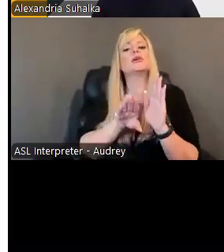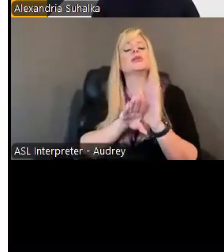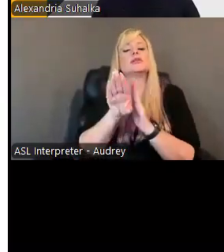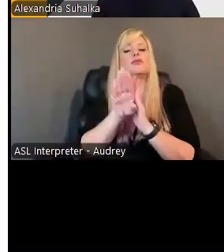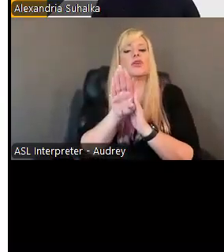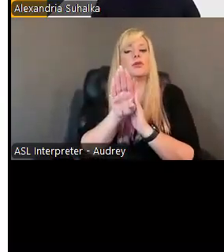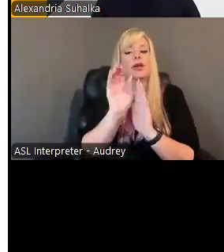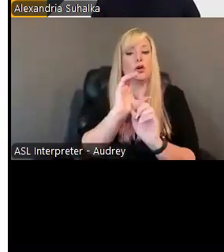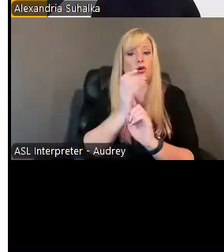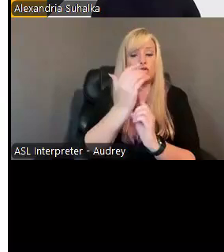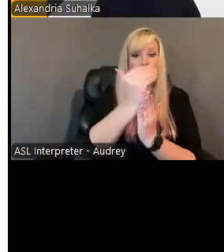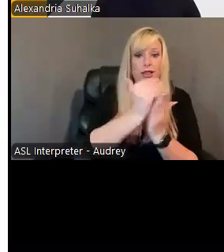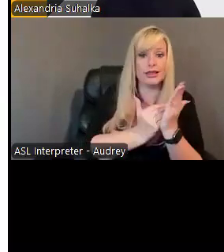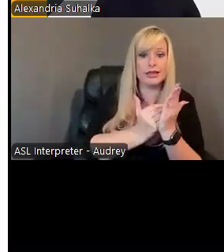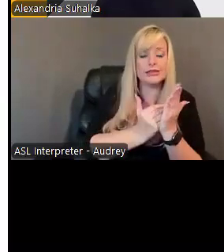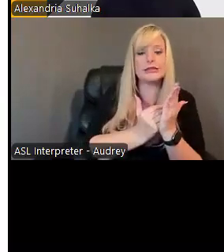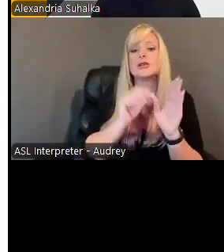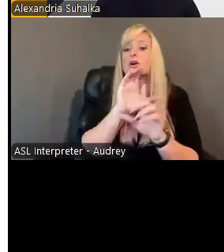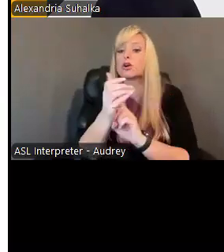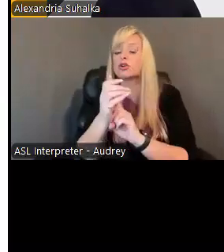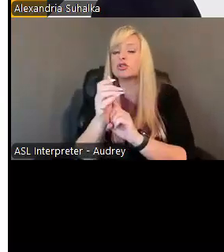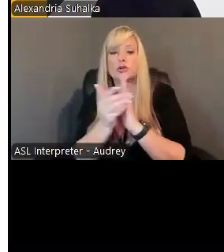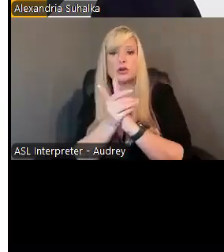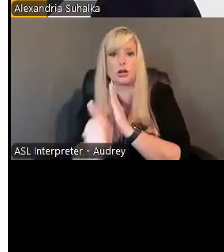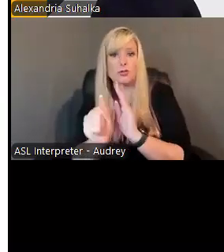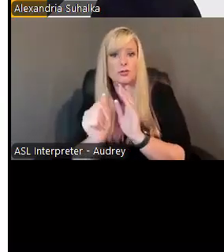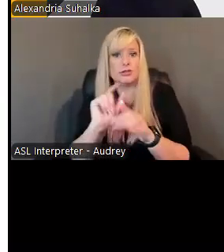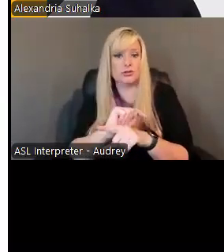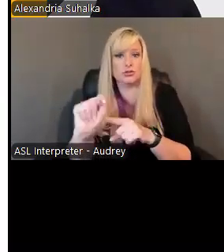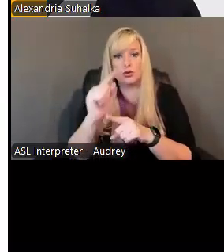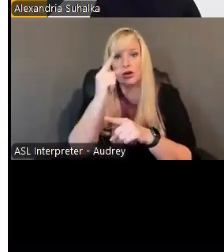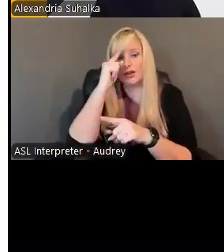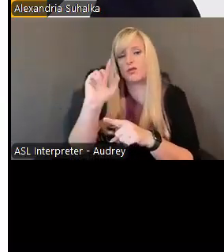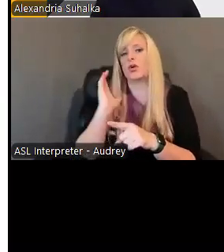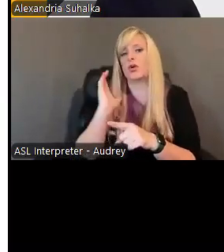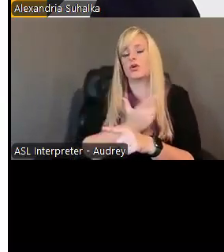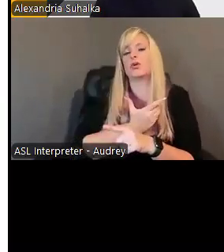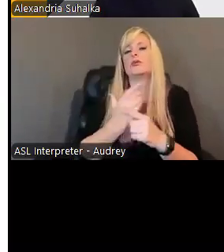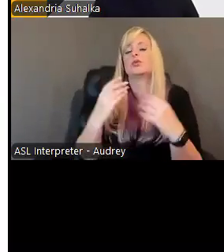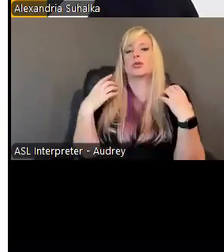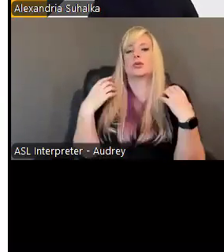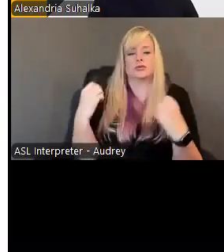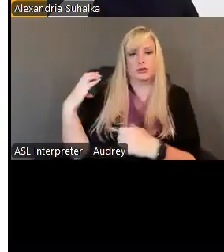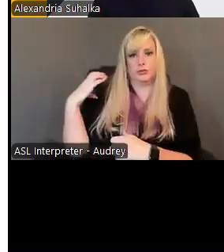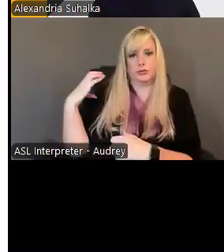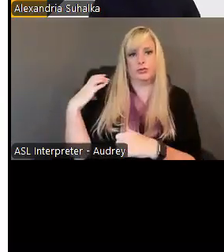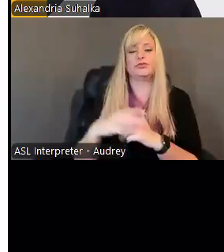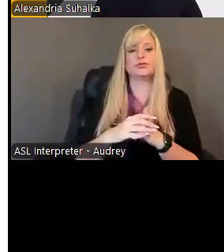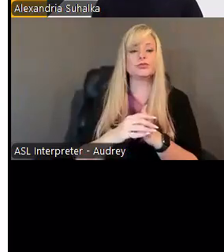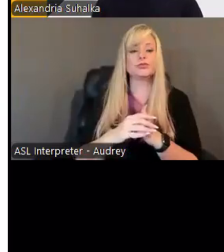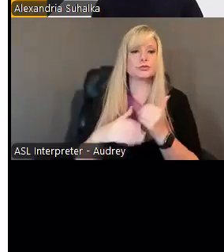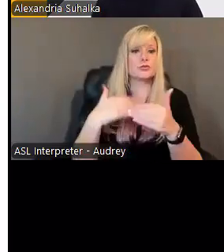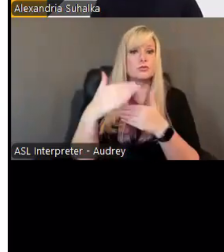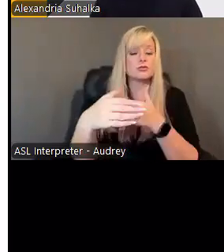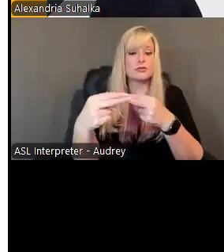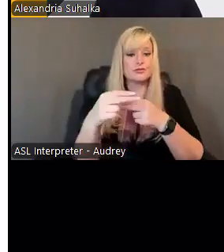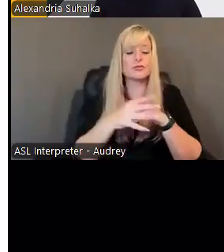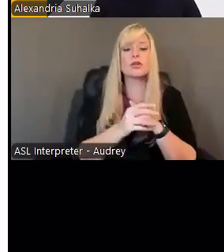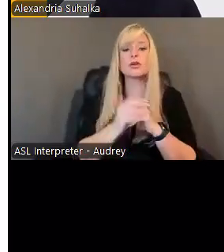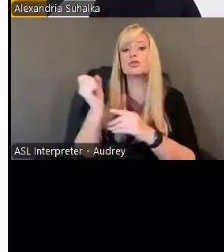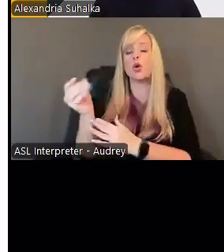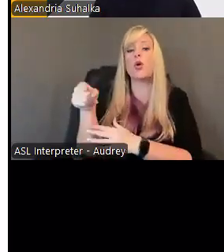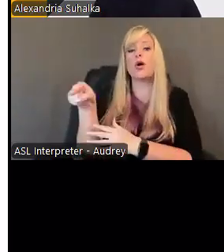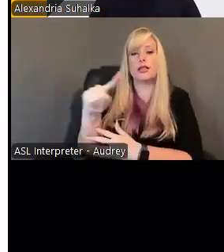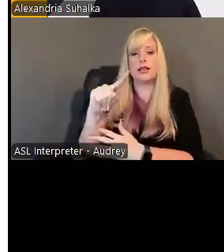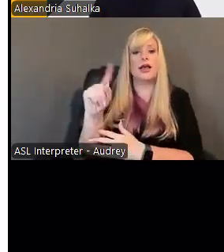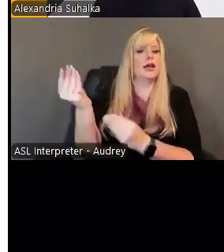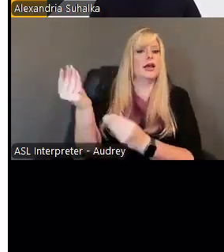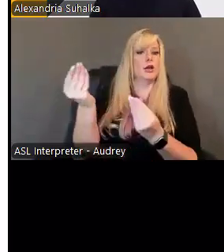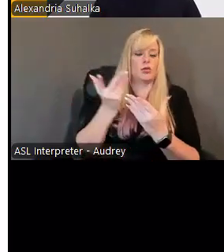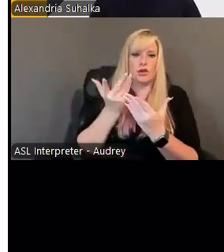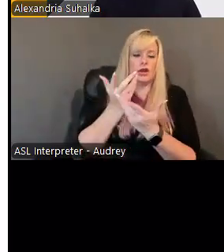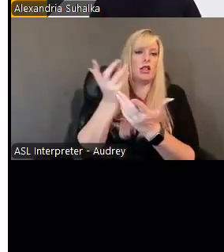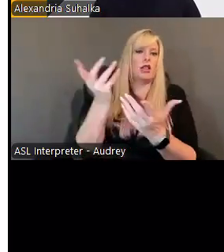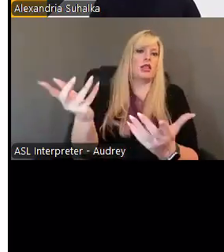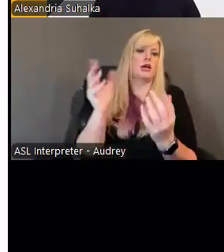training for our health coaches. Next slide. So they provided a lot of different feedback.